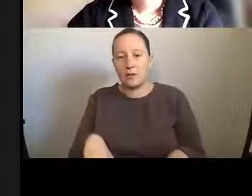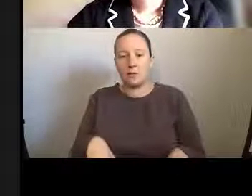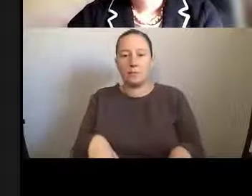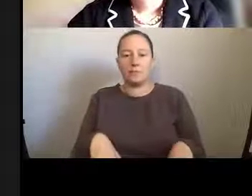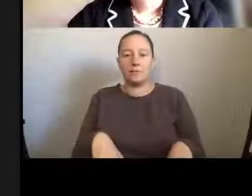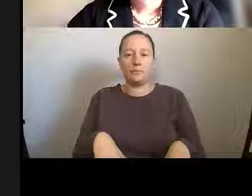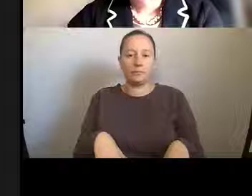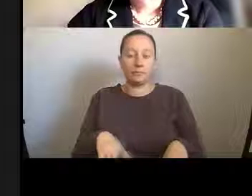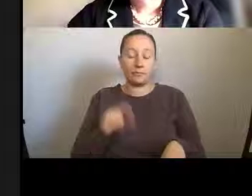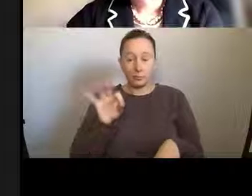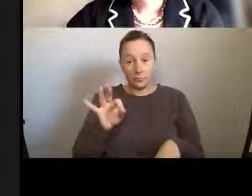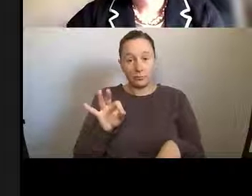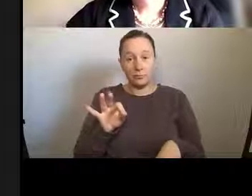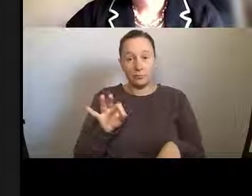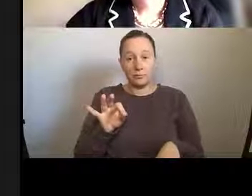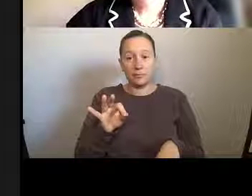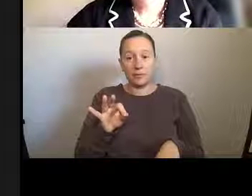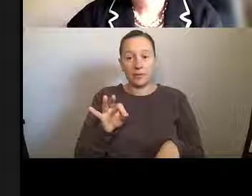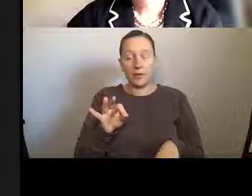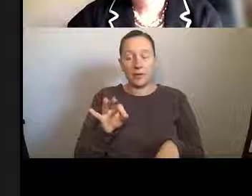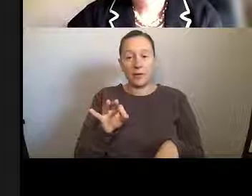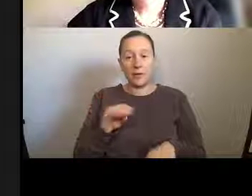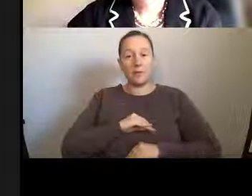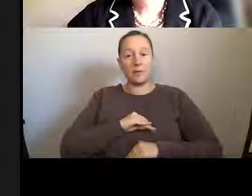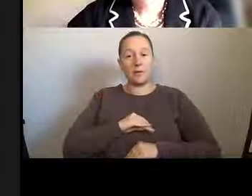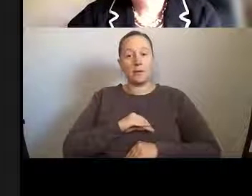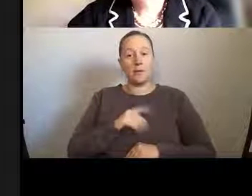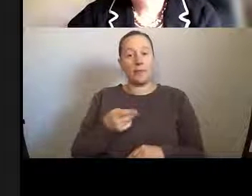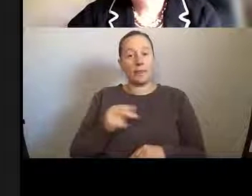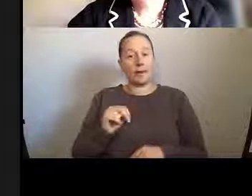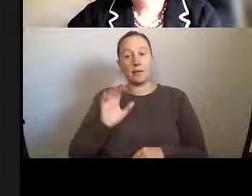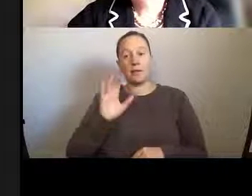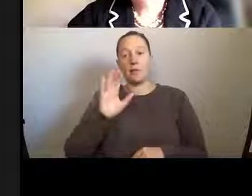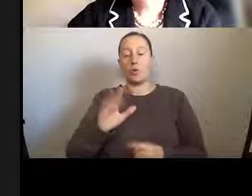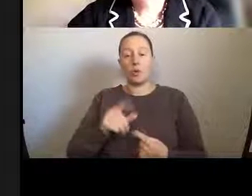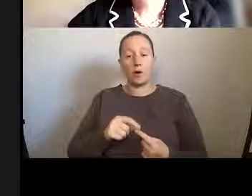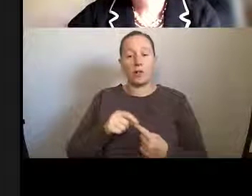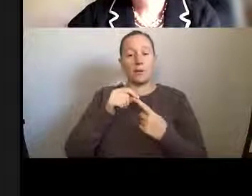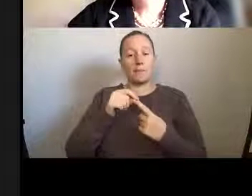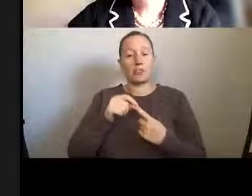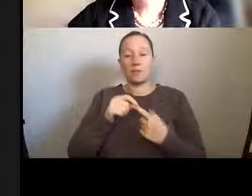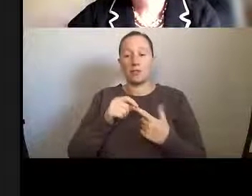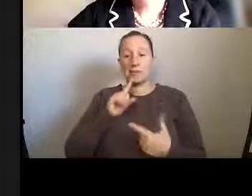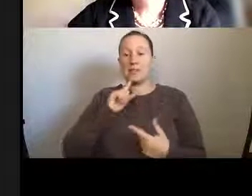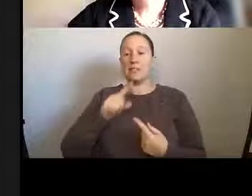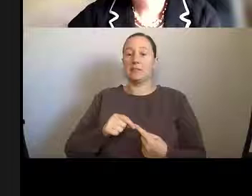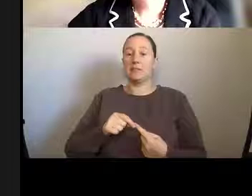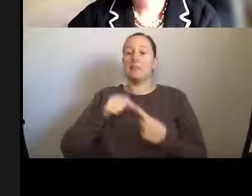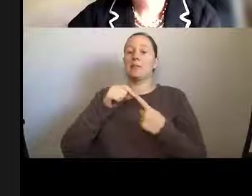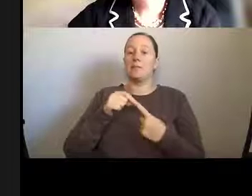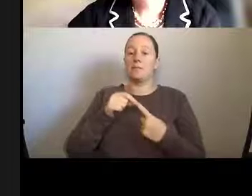satisfied the entire conditions described in exemption four, then your research is exempt four.